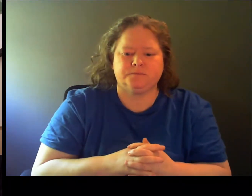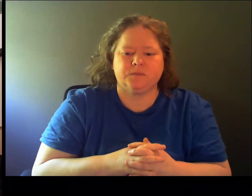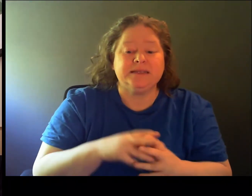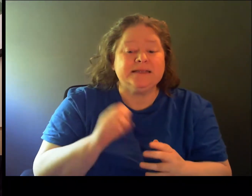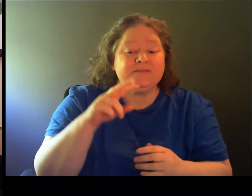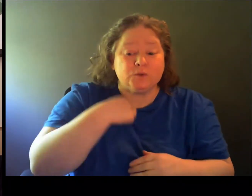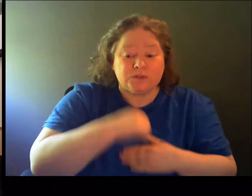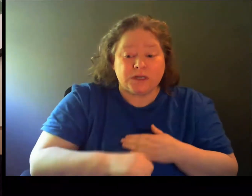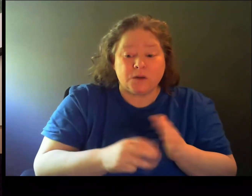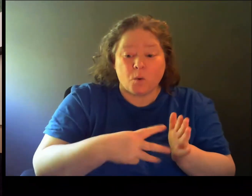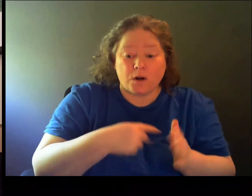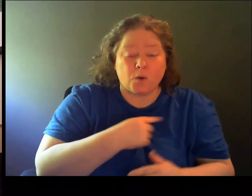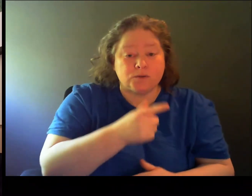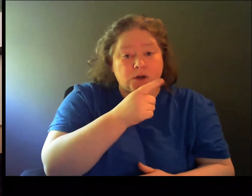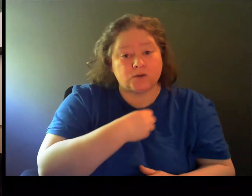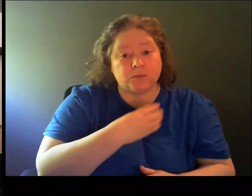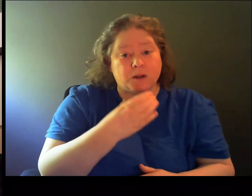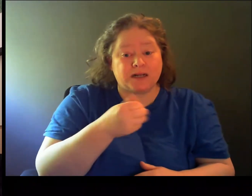Even today, when I was talking to my oncologist